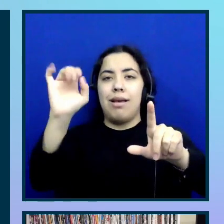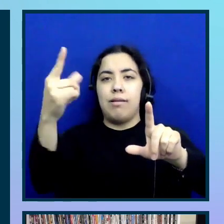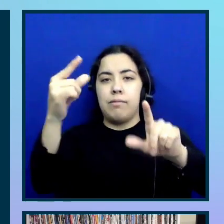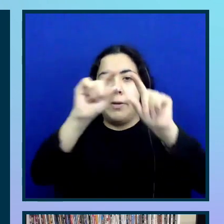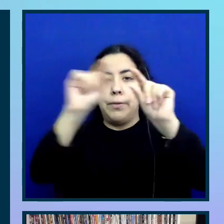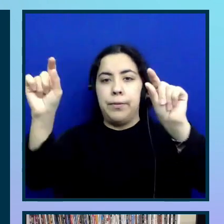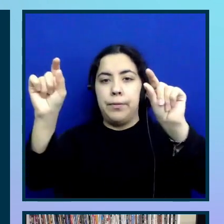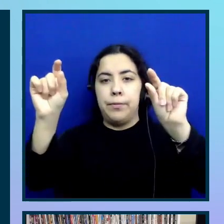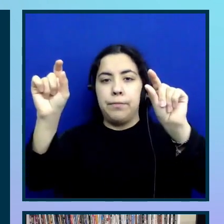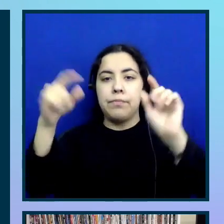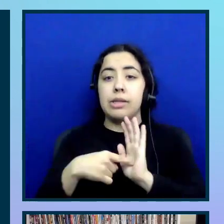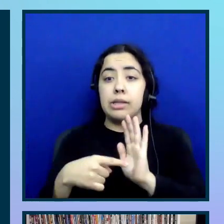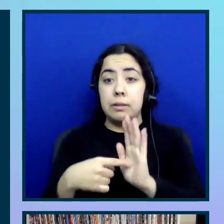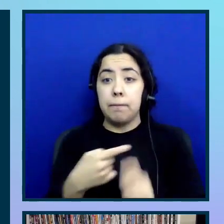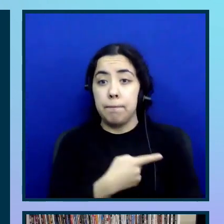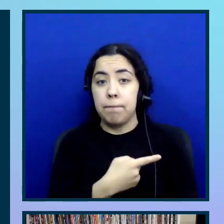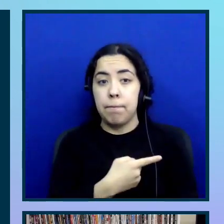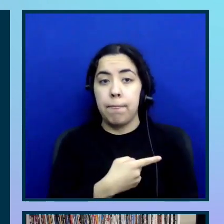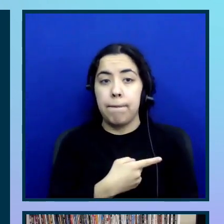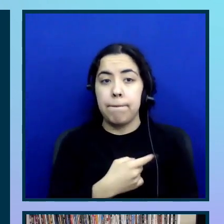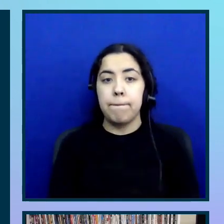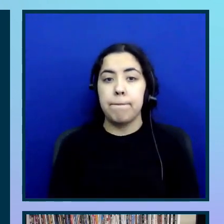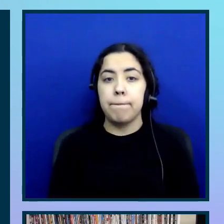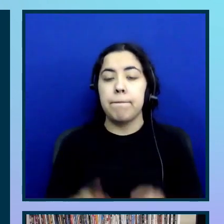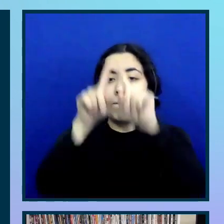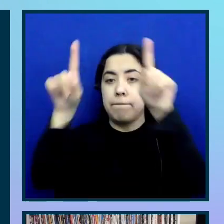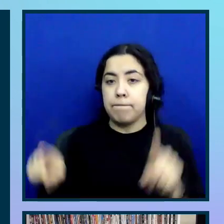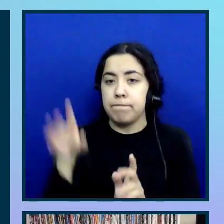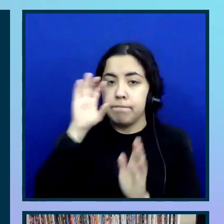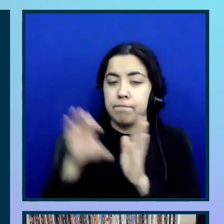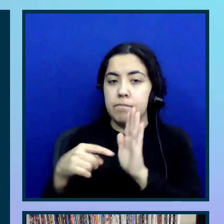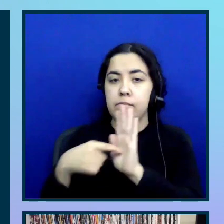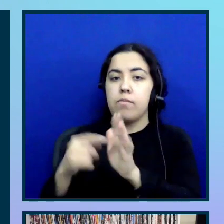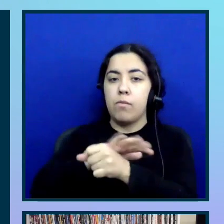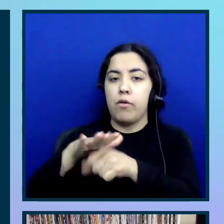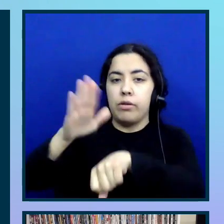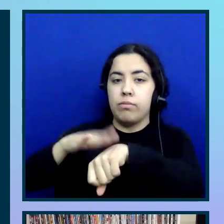So for the example here, the screenshot shows the COVID Alert app running on an Android phone.